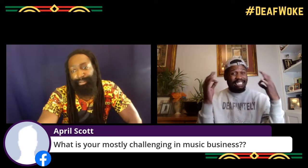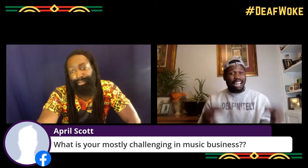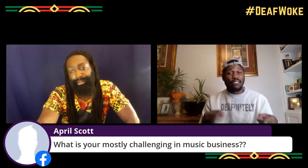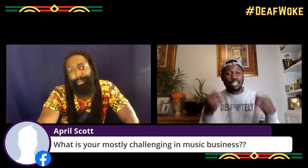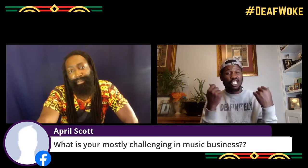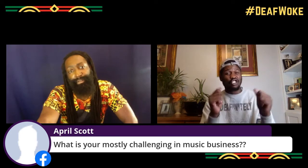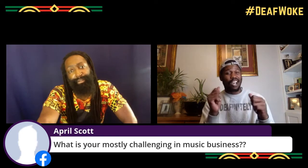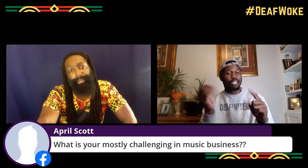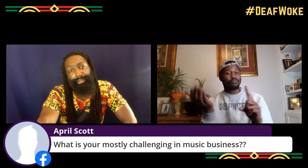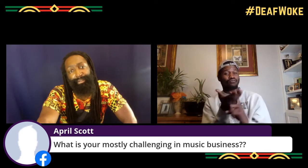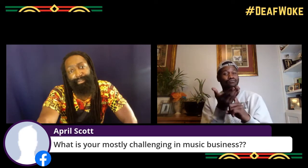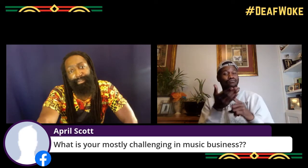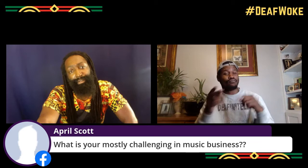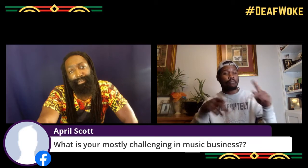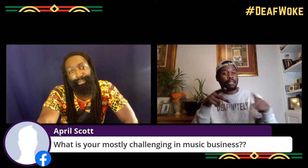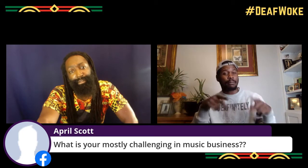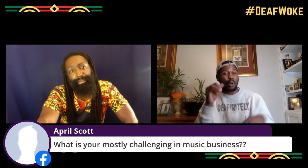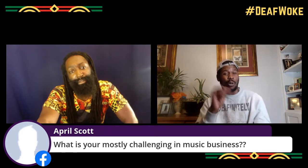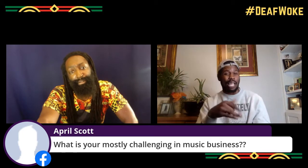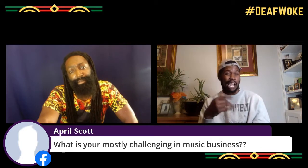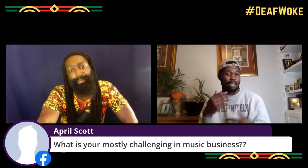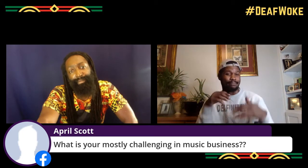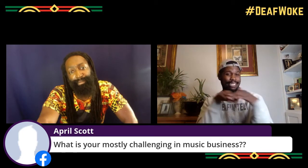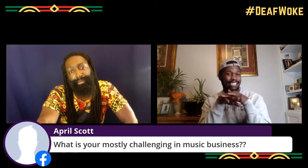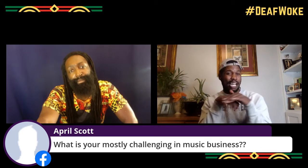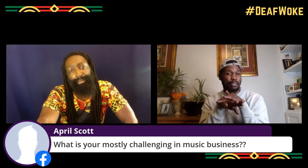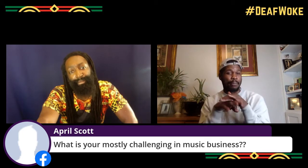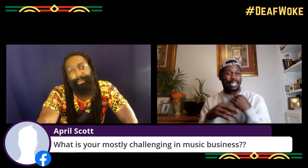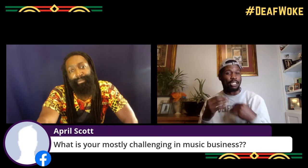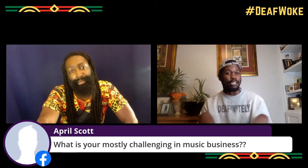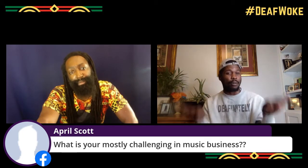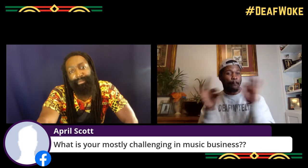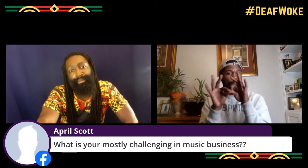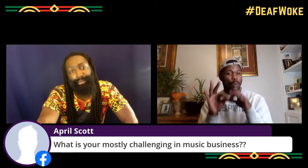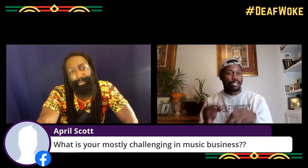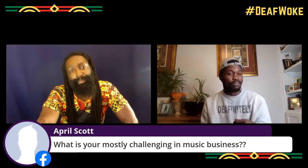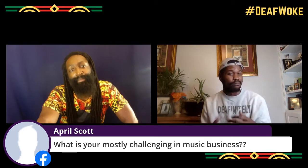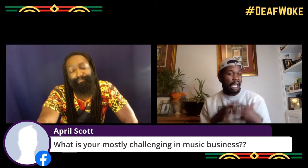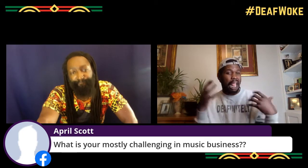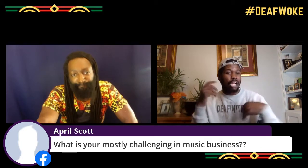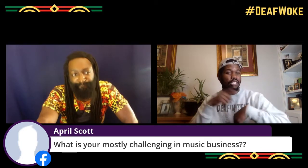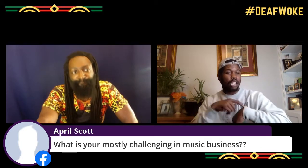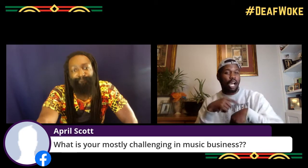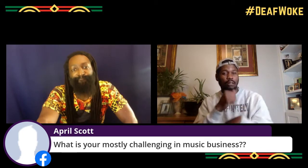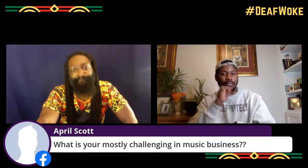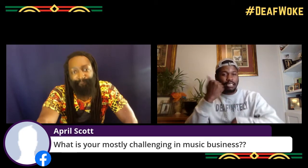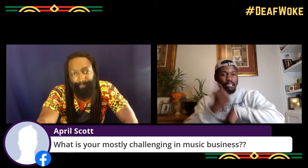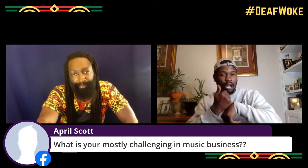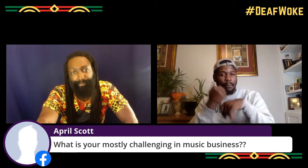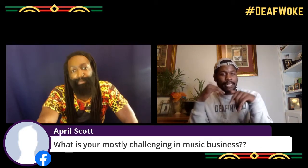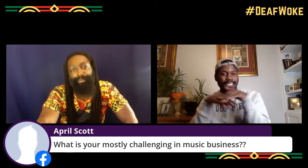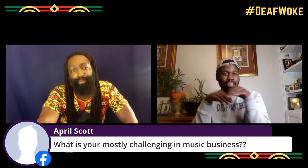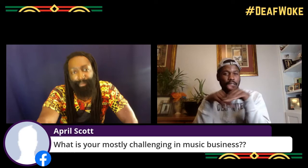thing in the music business. Definitely trying to convince people about accessibility and how important it is